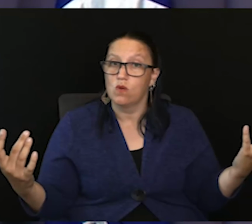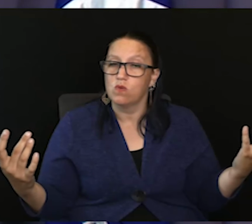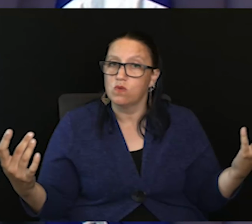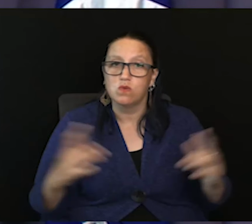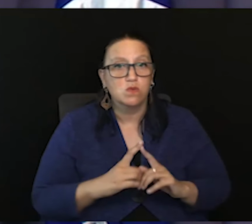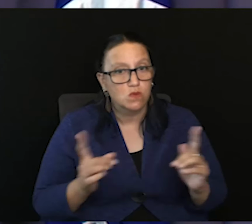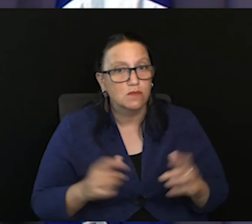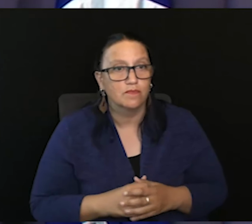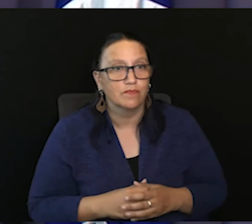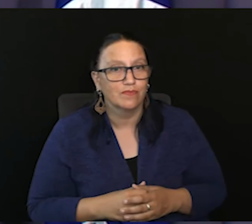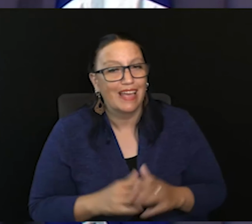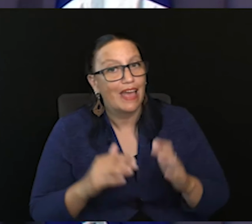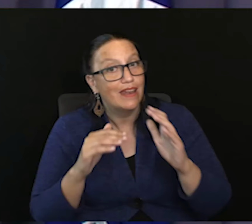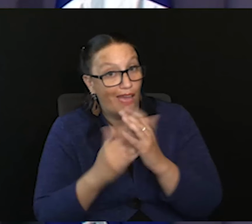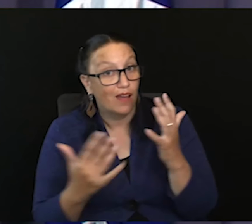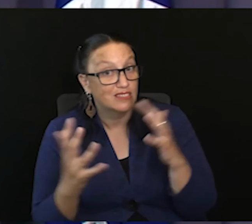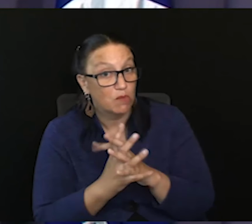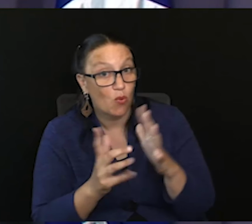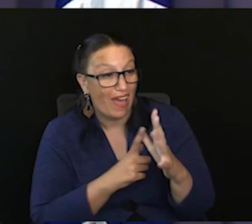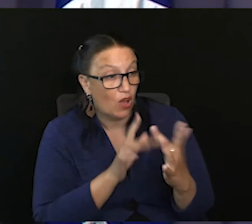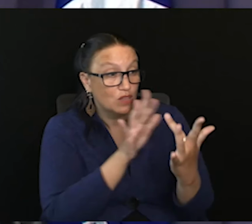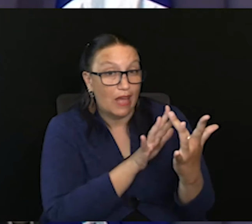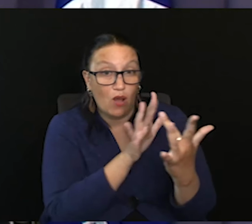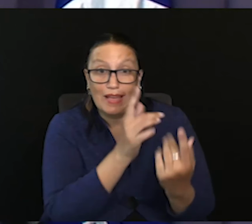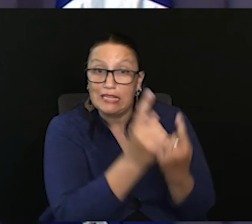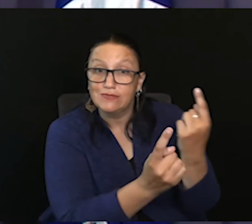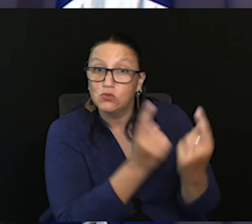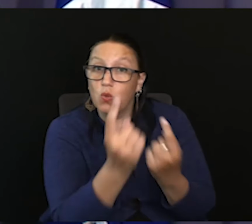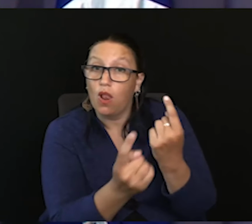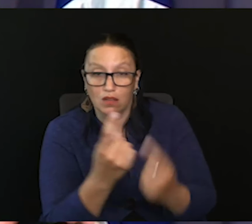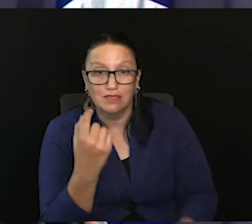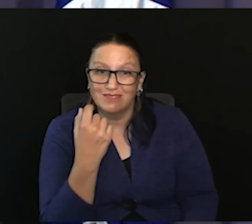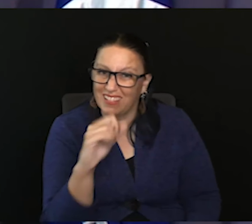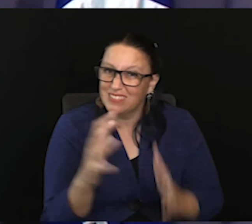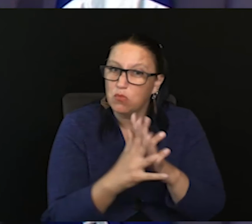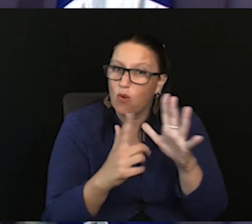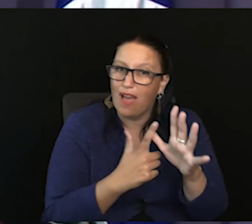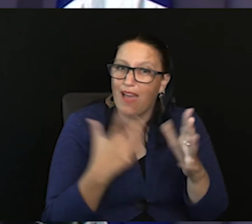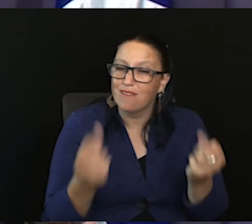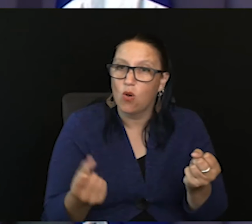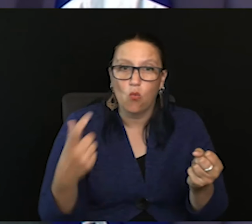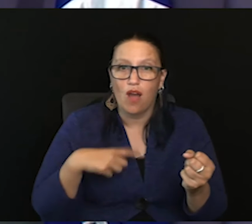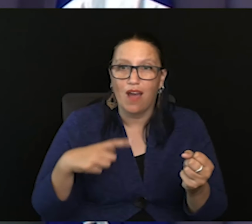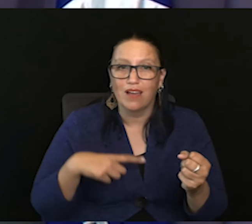individual venue notifications is still happening in WA because they're at a disease situation where a lot